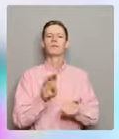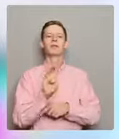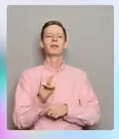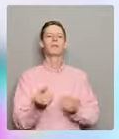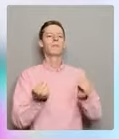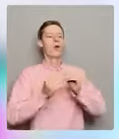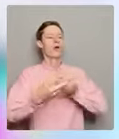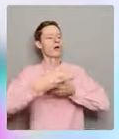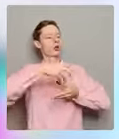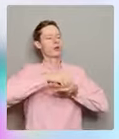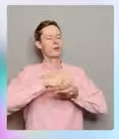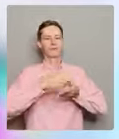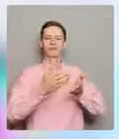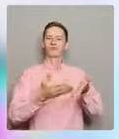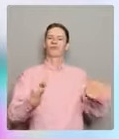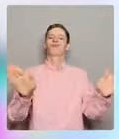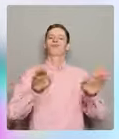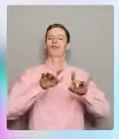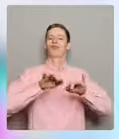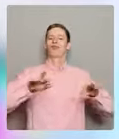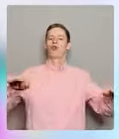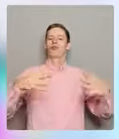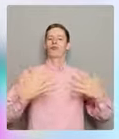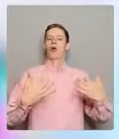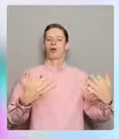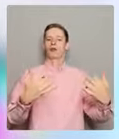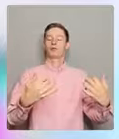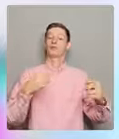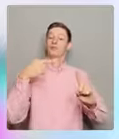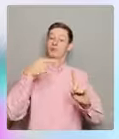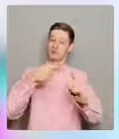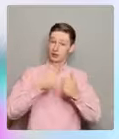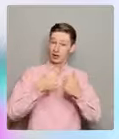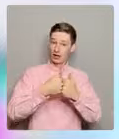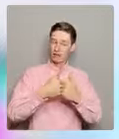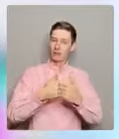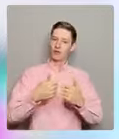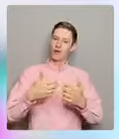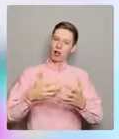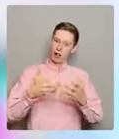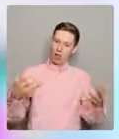especially when building games that are heavily targeting physical immersion. Yeah, let's dive right into that.